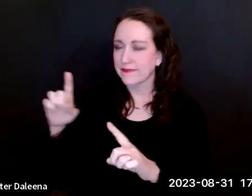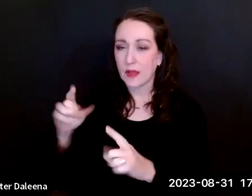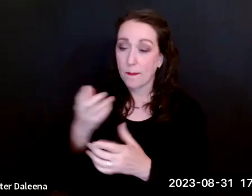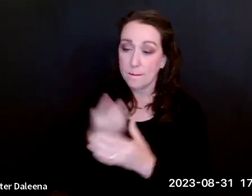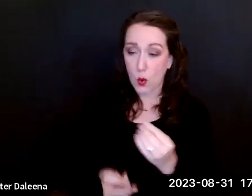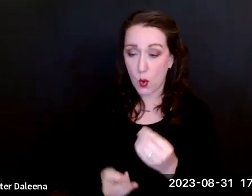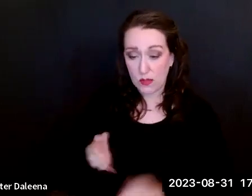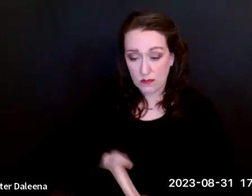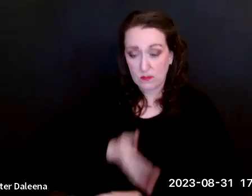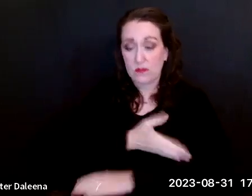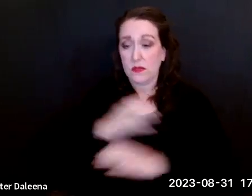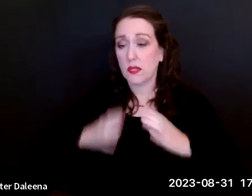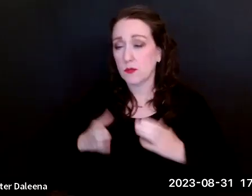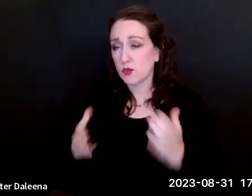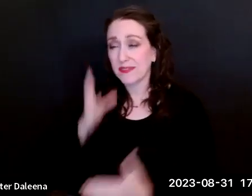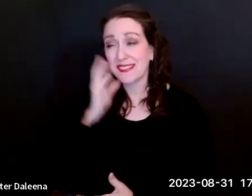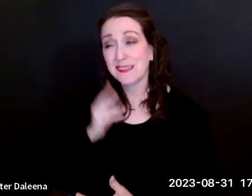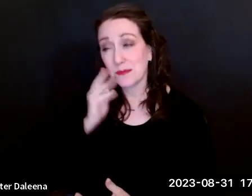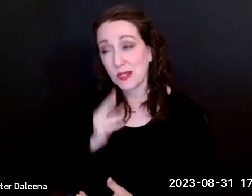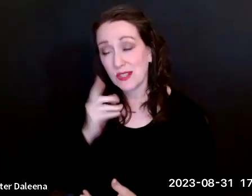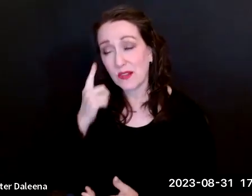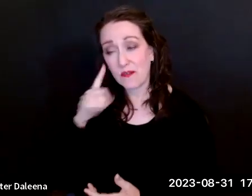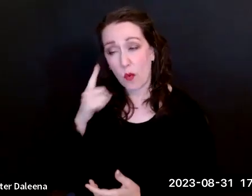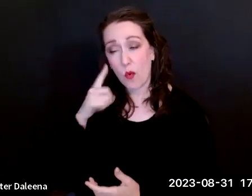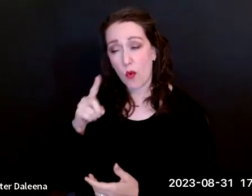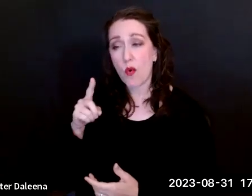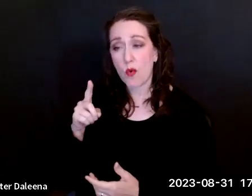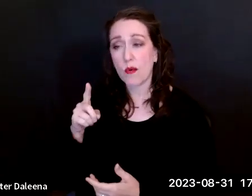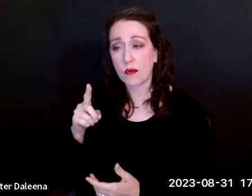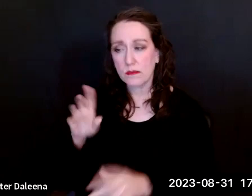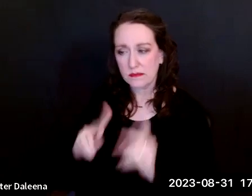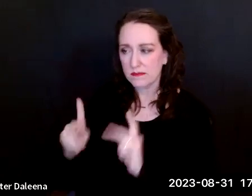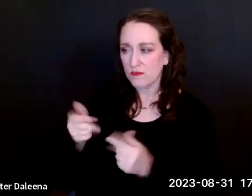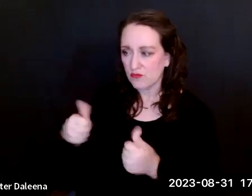improving our customer service experience for um for the folks who are trying to get licensed but